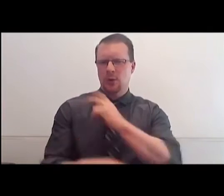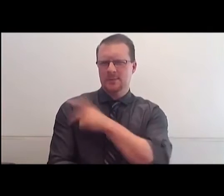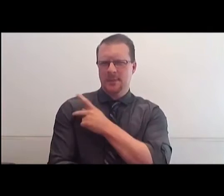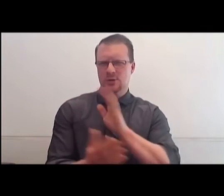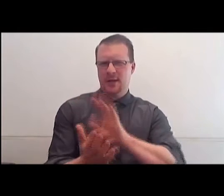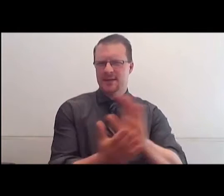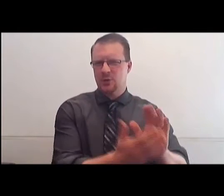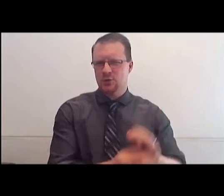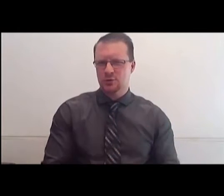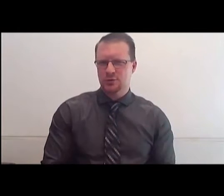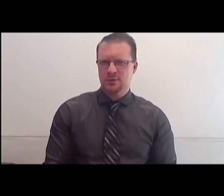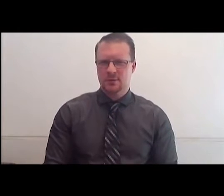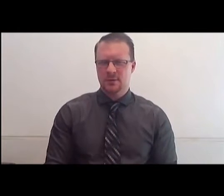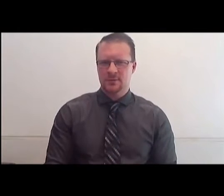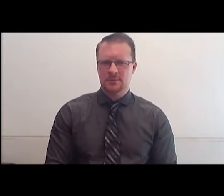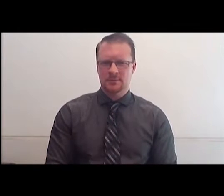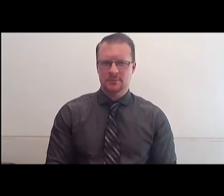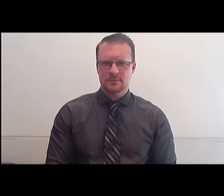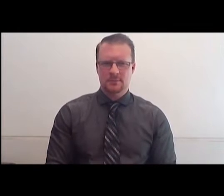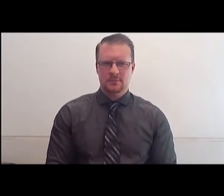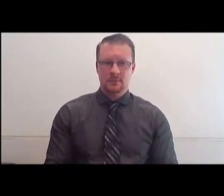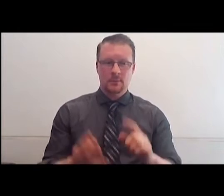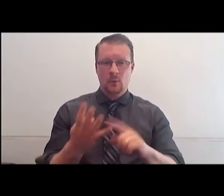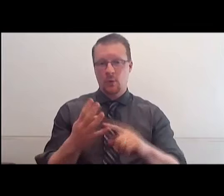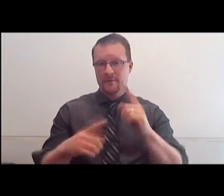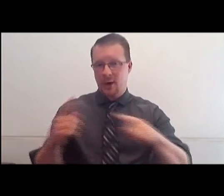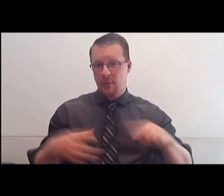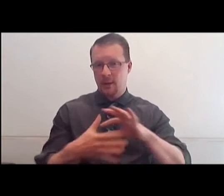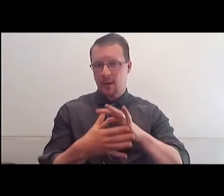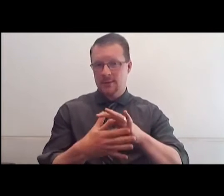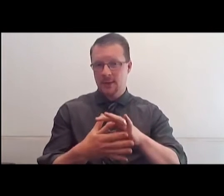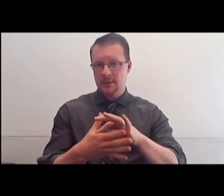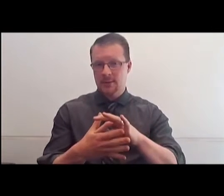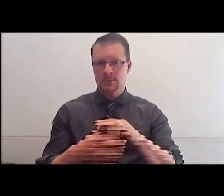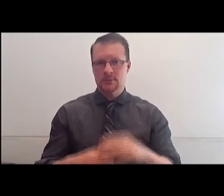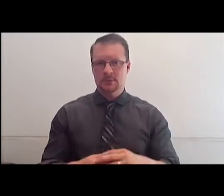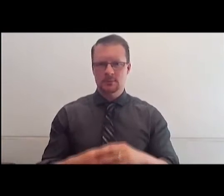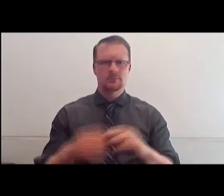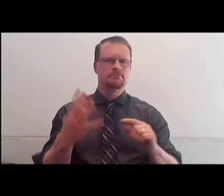"Often incorporate patient encounters "Or variable content?"